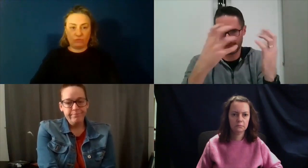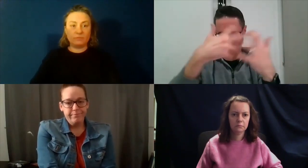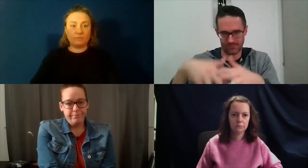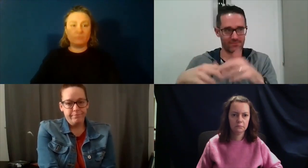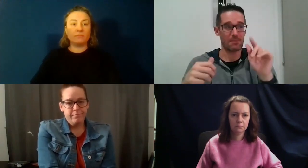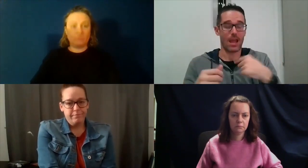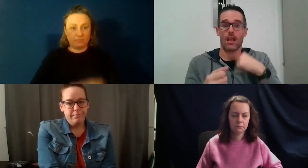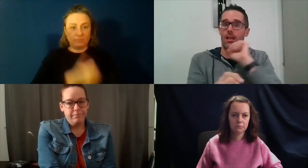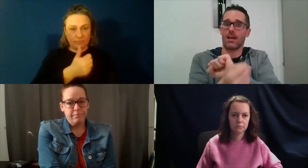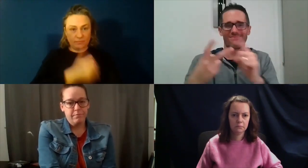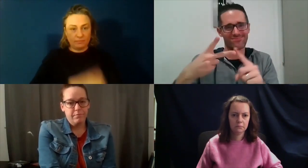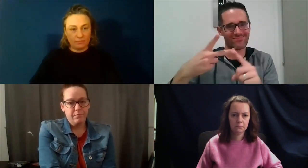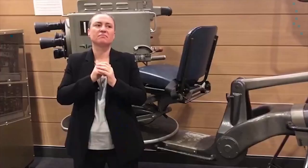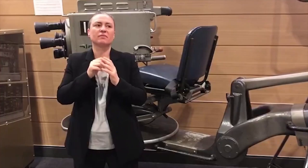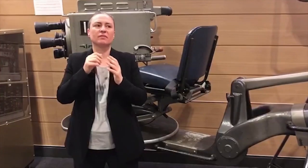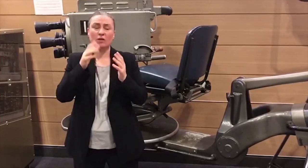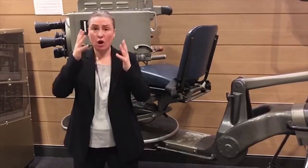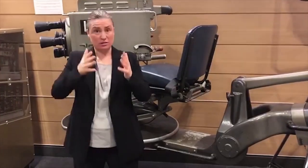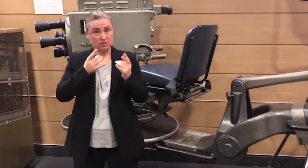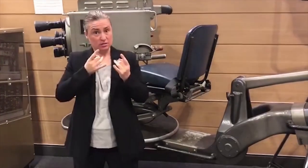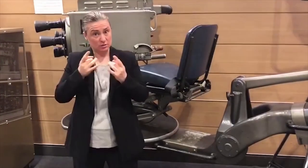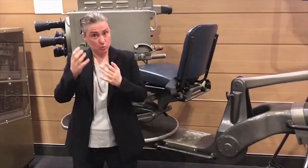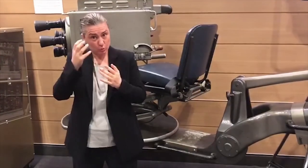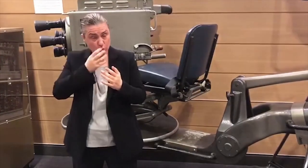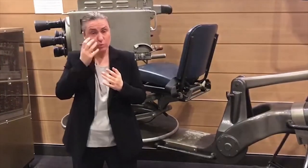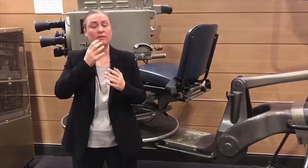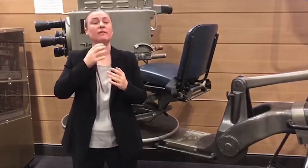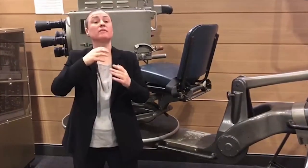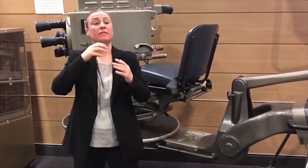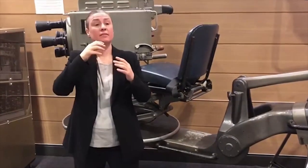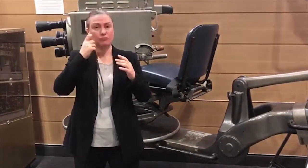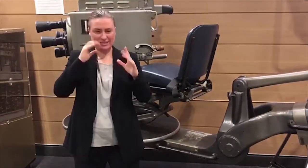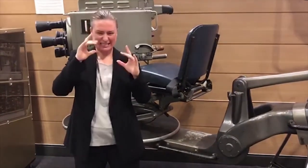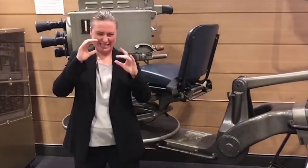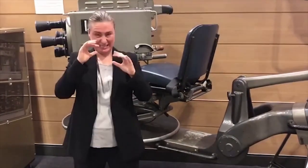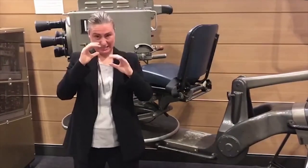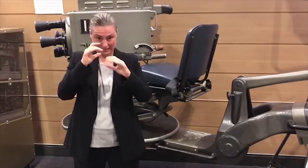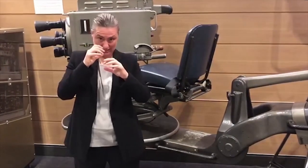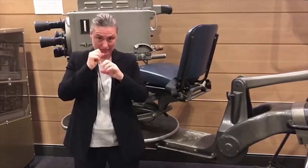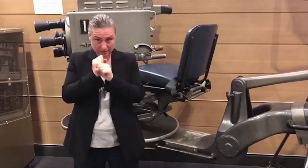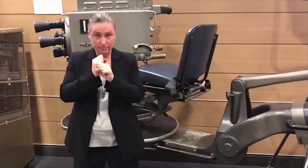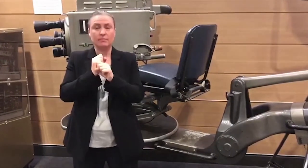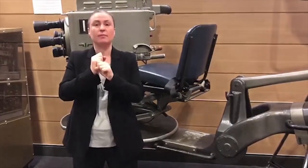So that works out perfectly. The question is the second part. There is alot of information that requires distillation and preparation work.